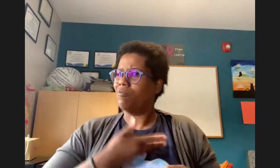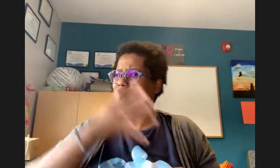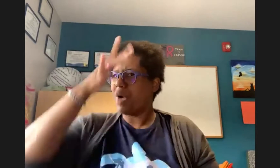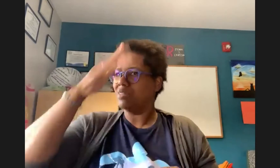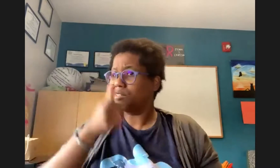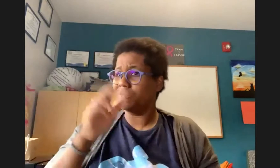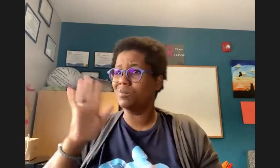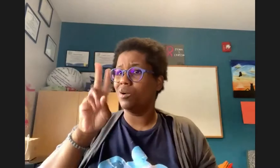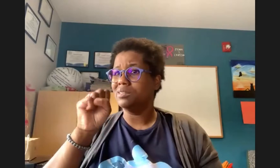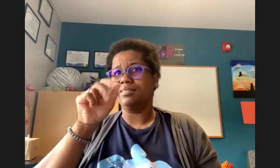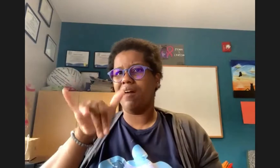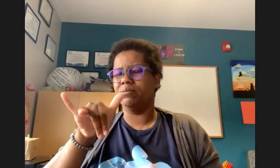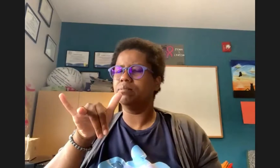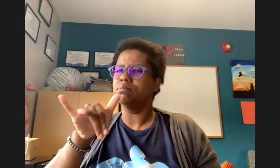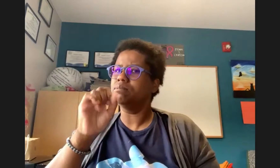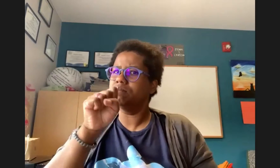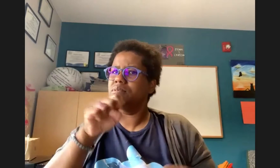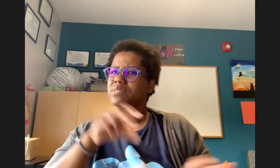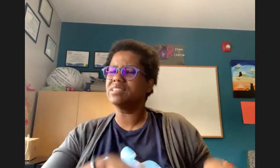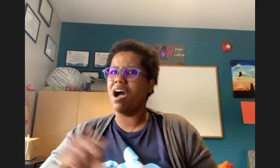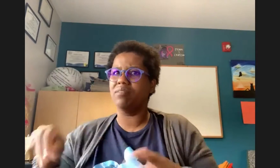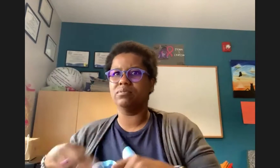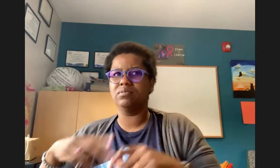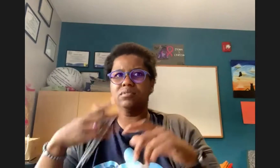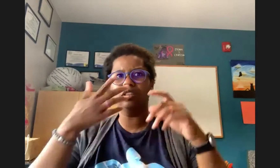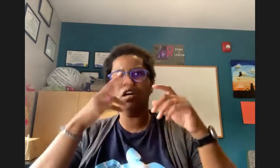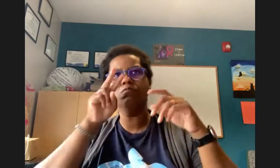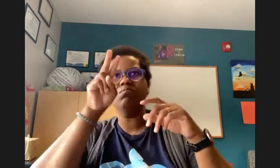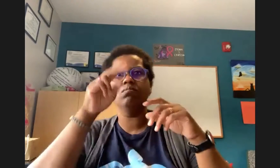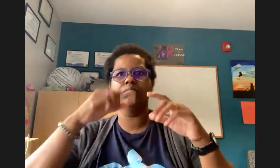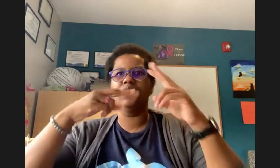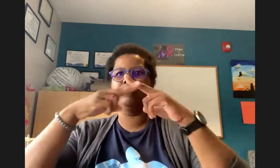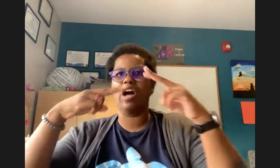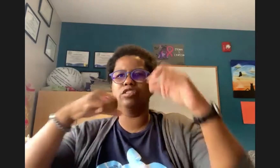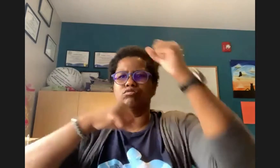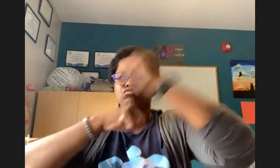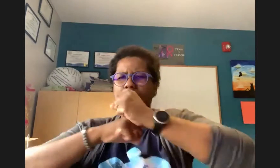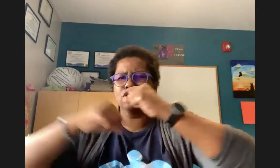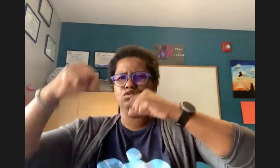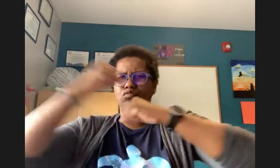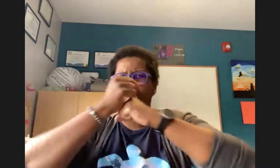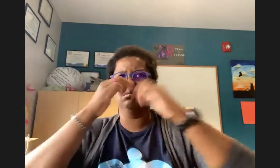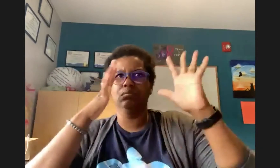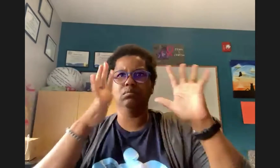"Remember, our dad used to be in the navy "and he would stand similar to this,